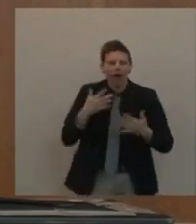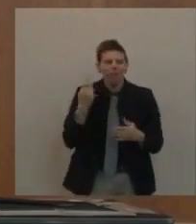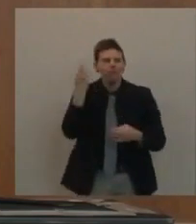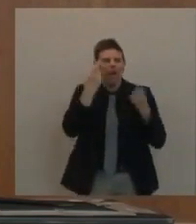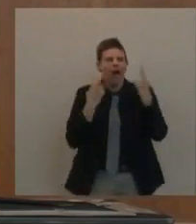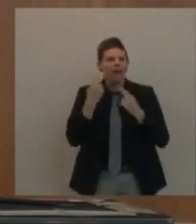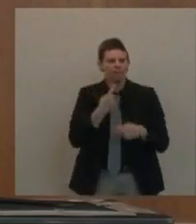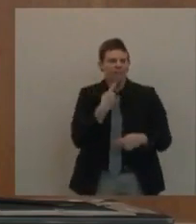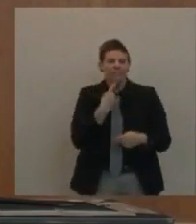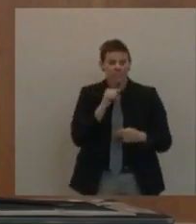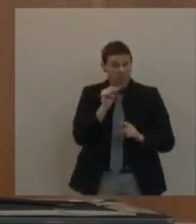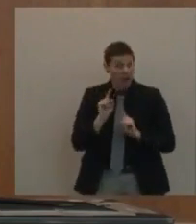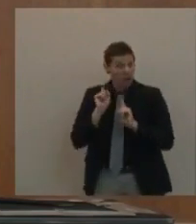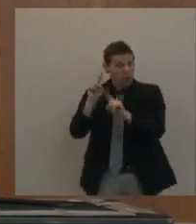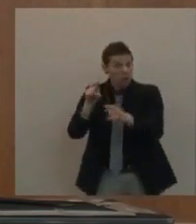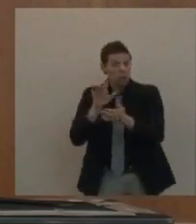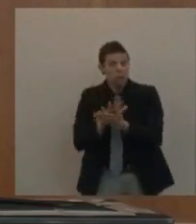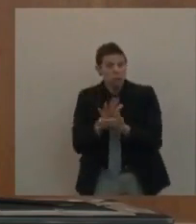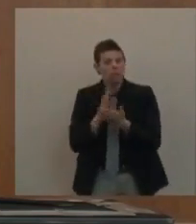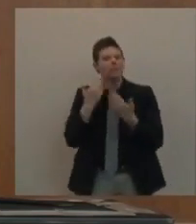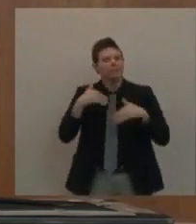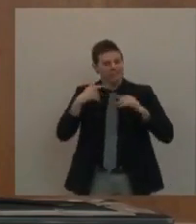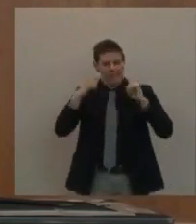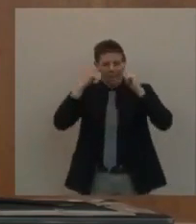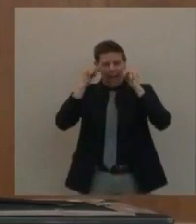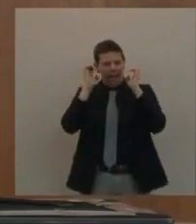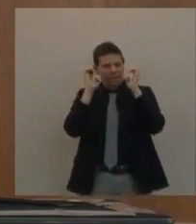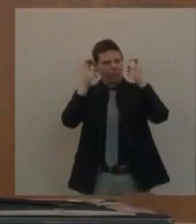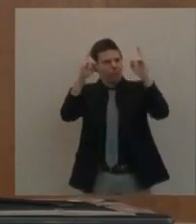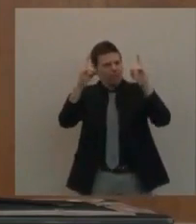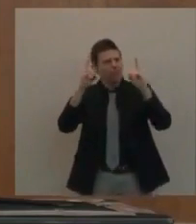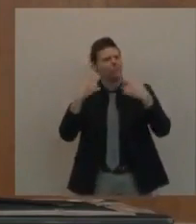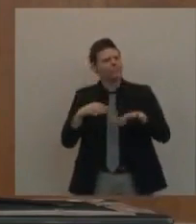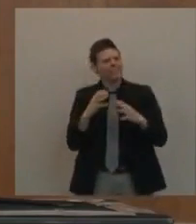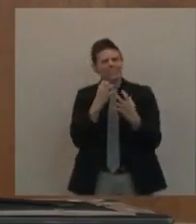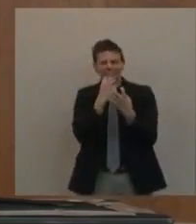OTHER AND THEY MISS THEIR TEACHERS AND THEY MISS EVERYBODY , AT THEIR SCHOOLS.